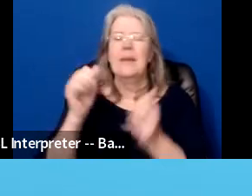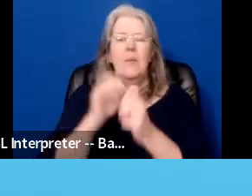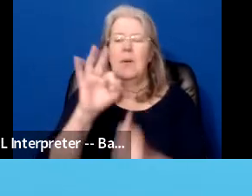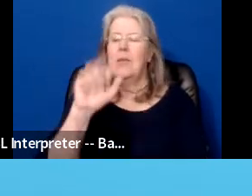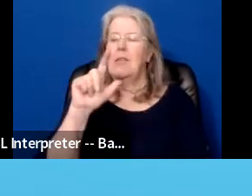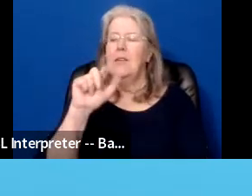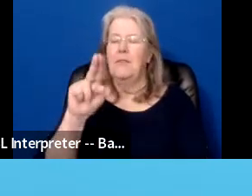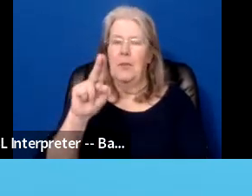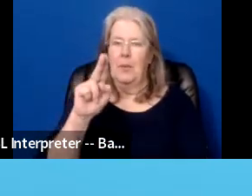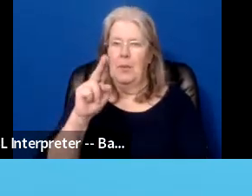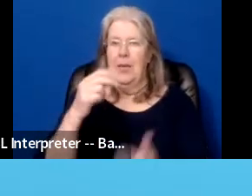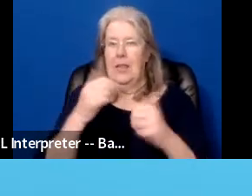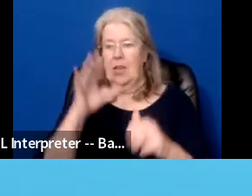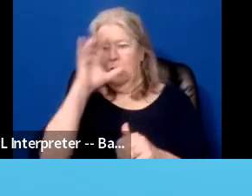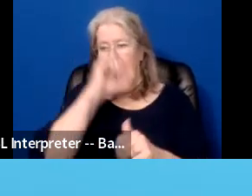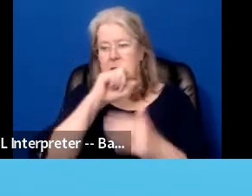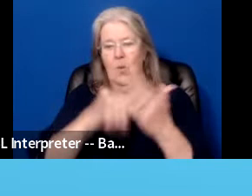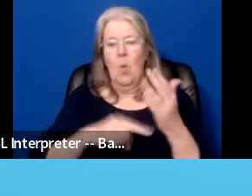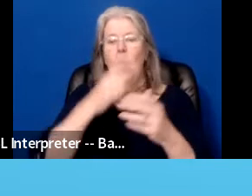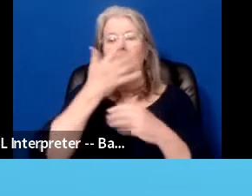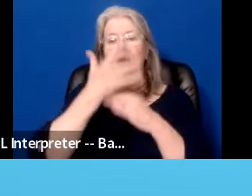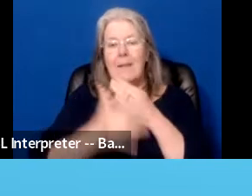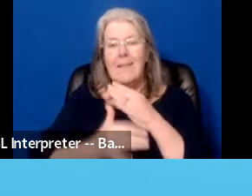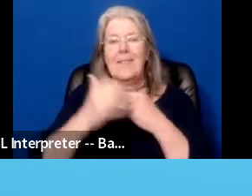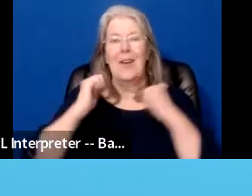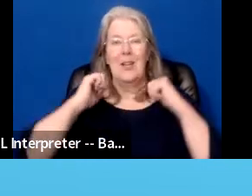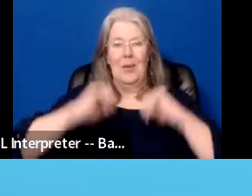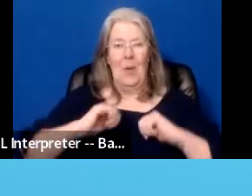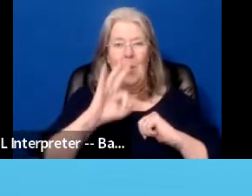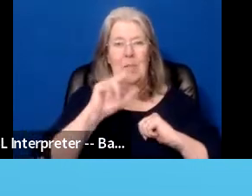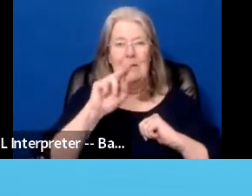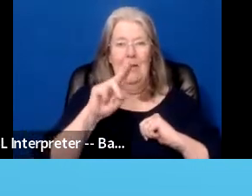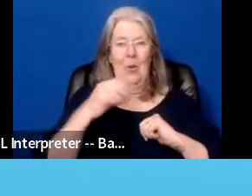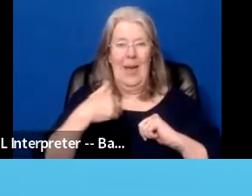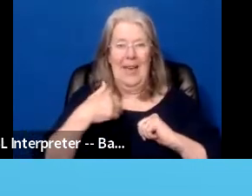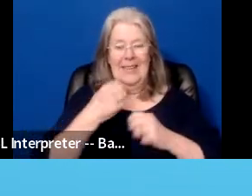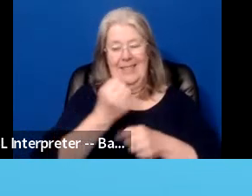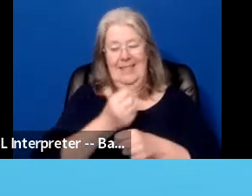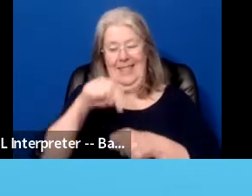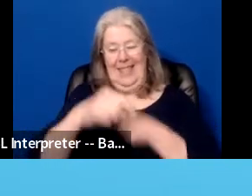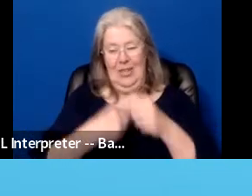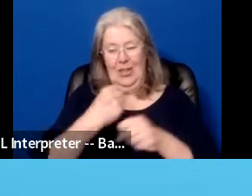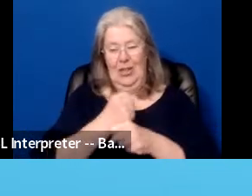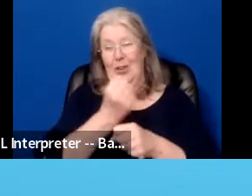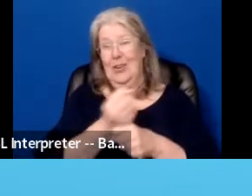to guess what color coat, the flu is going to wear that year. And they try to make the vaccine to match that color.